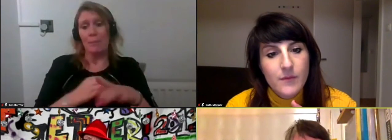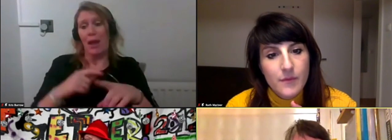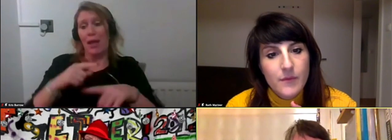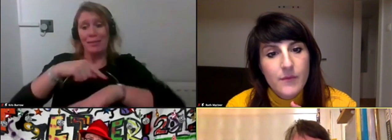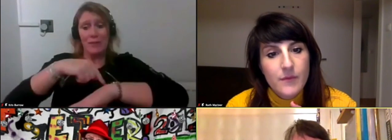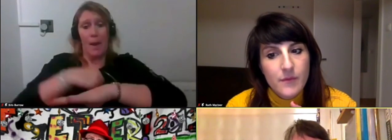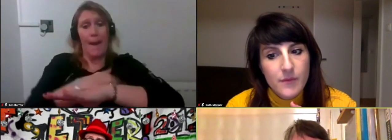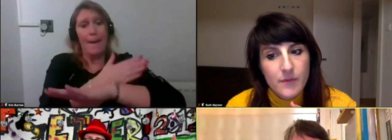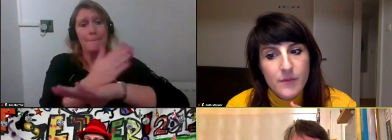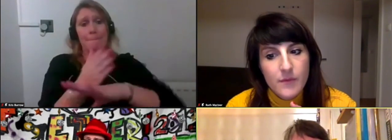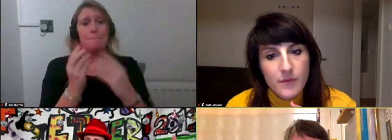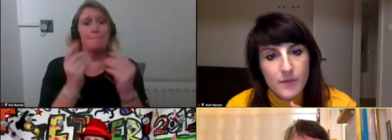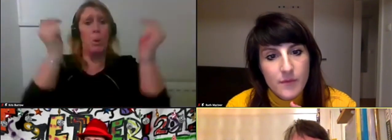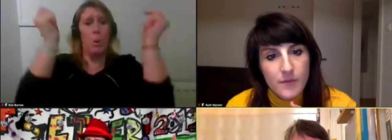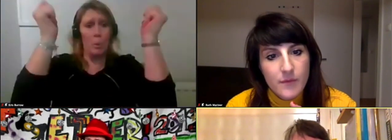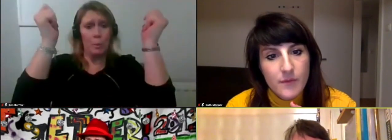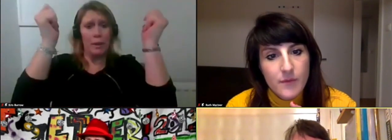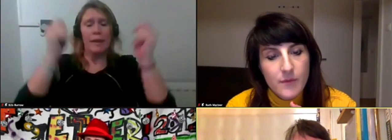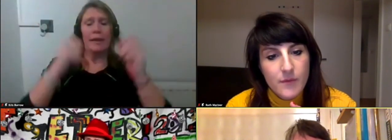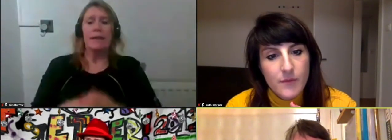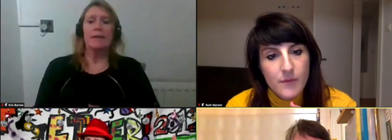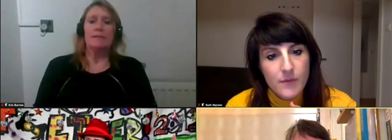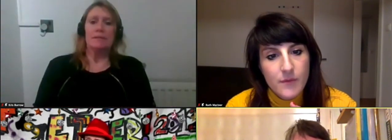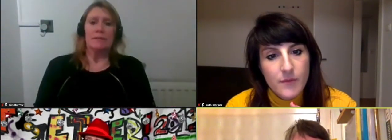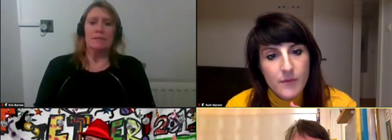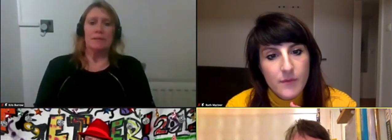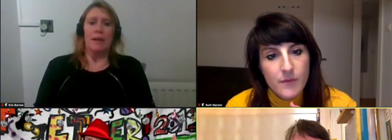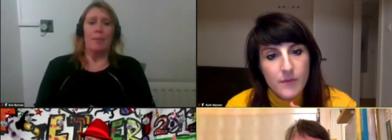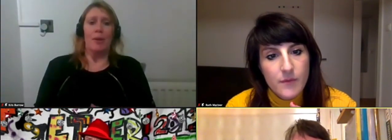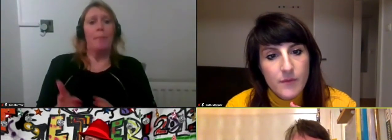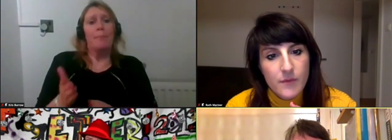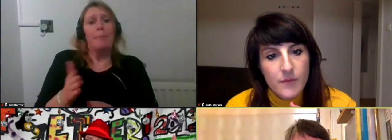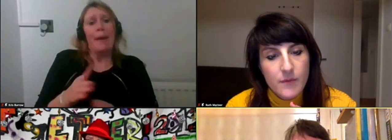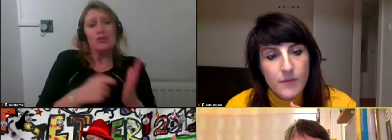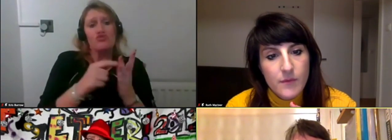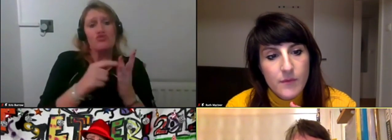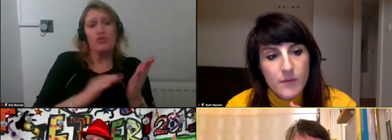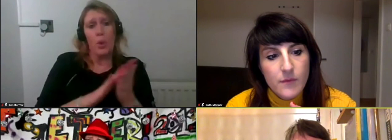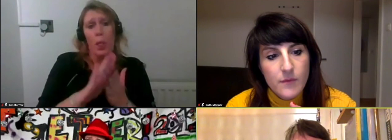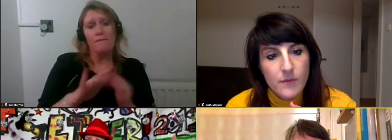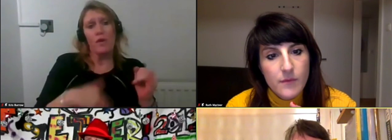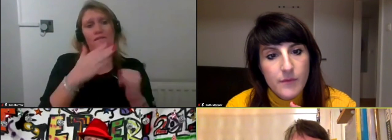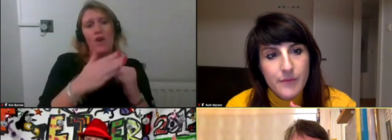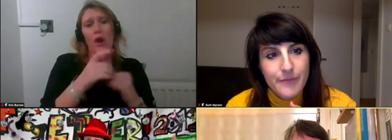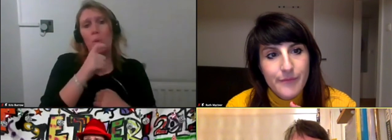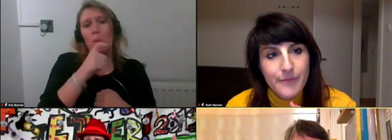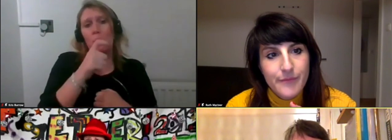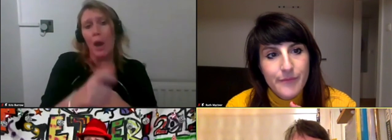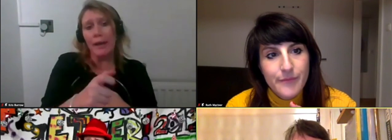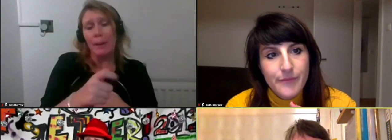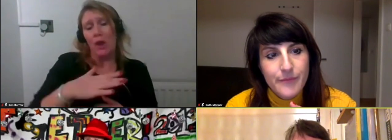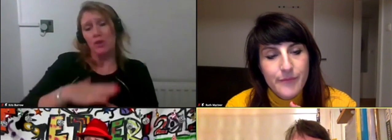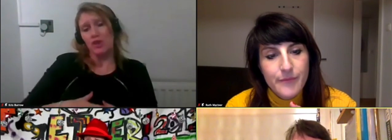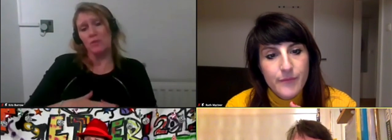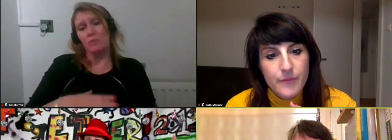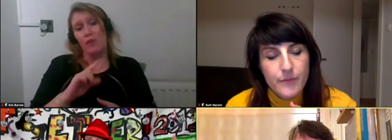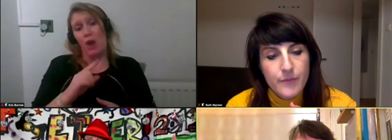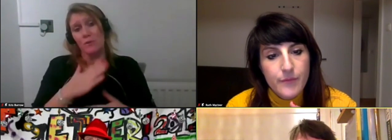completely. I'm going to come to Ruth Mariner for a final word in a minute. I just wanted to say a huge thank you to